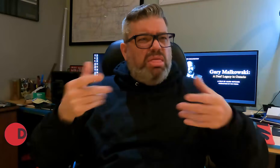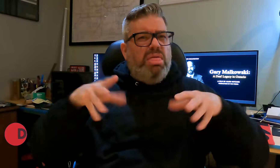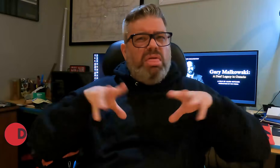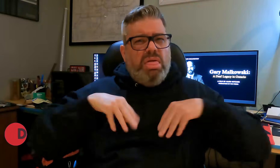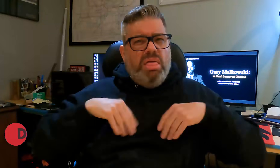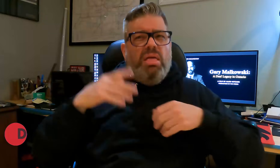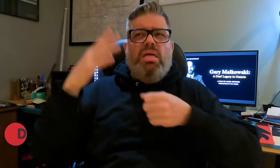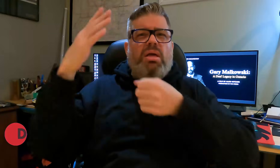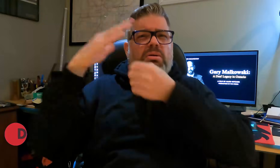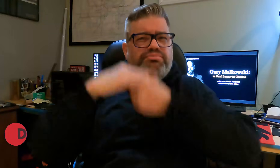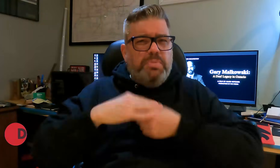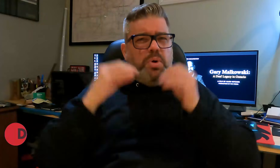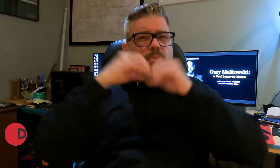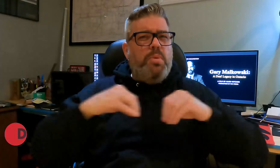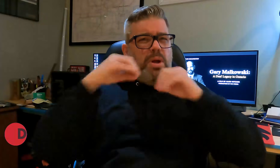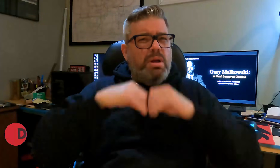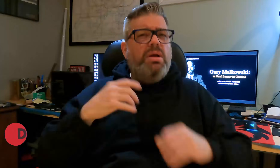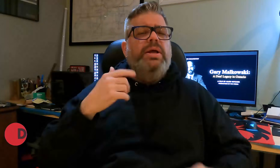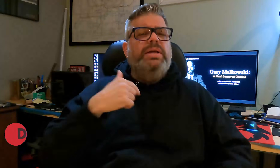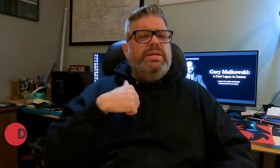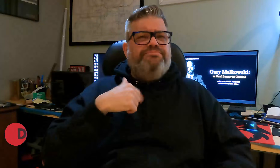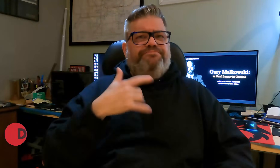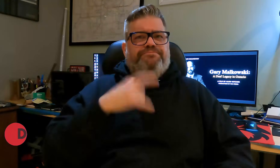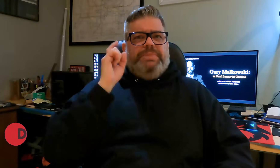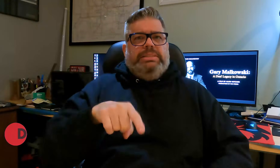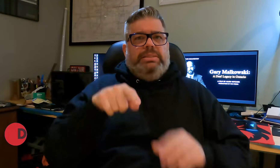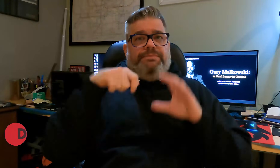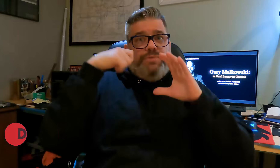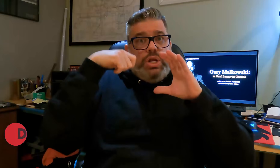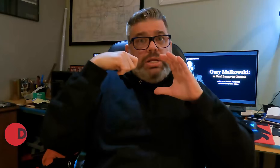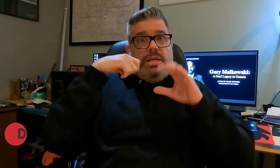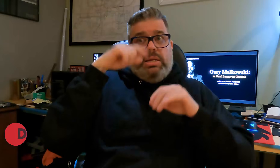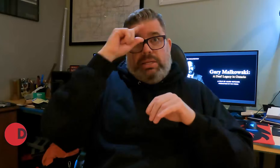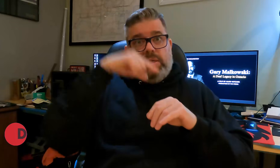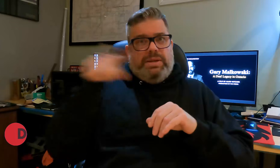discrimination is increasing. I felt it was important to make a film about Gary Malkowski,